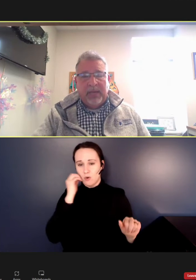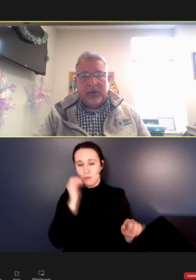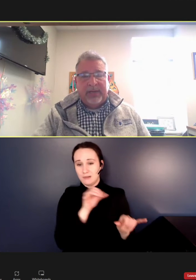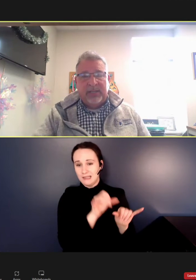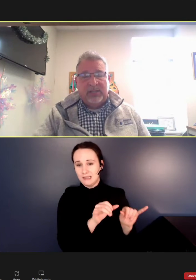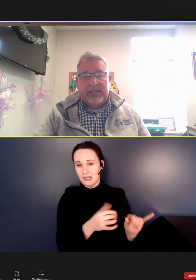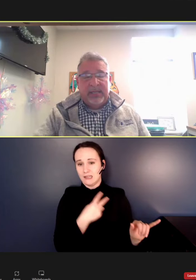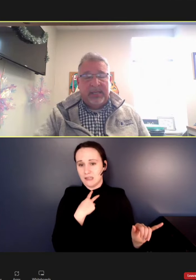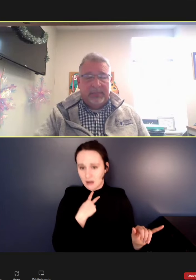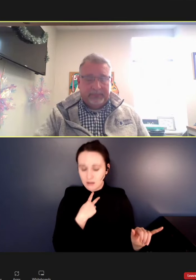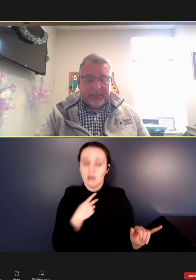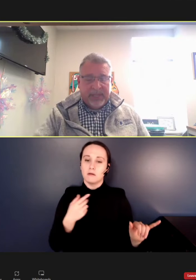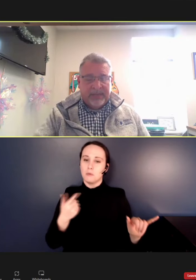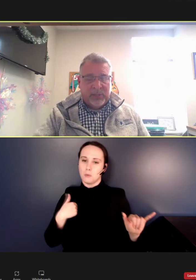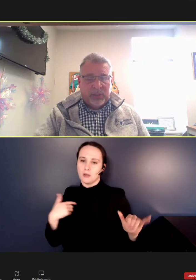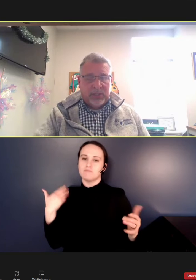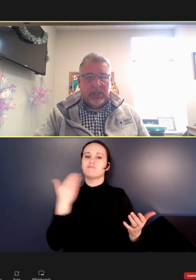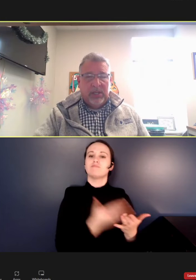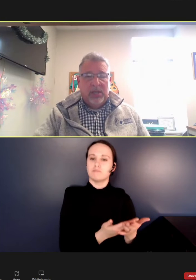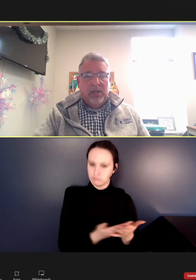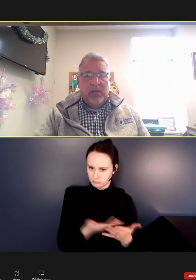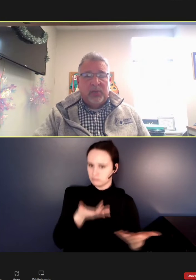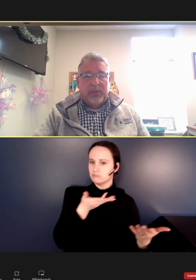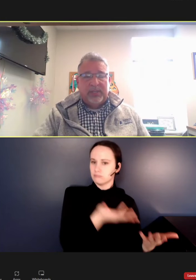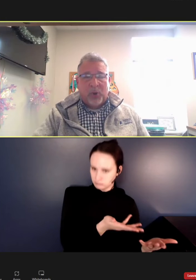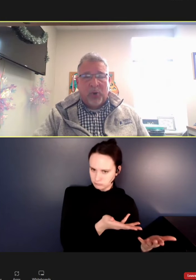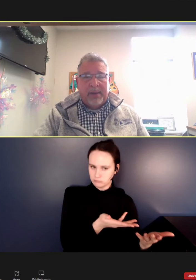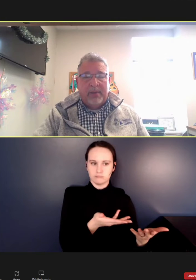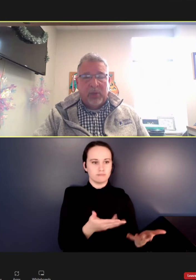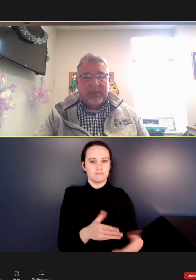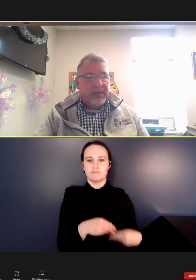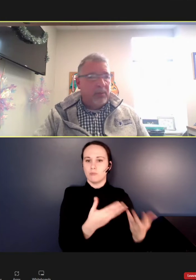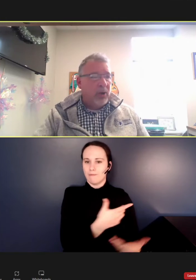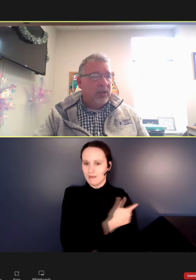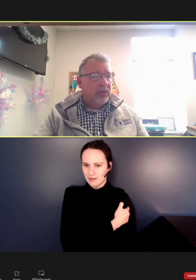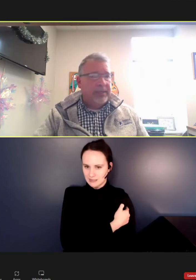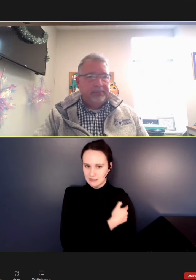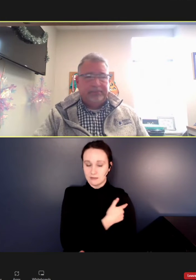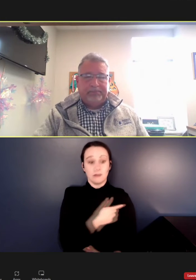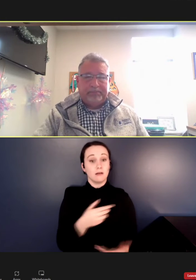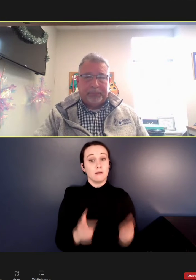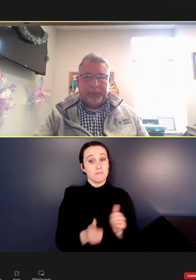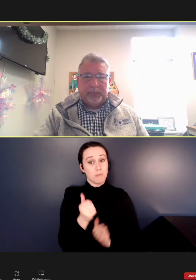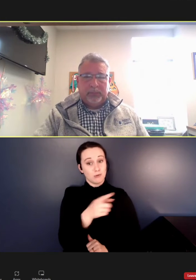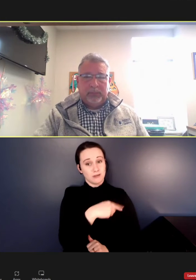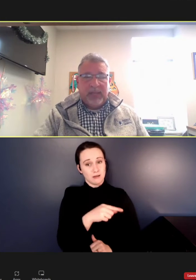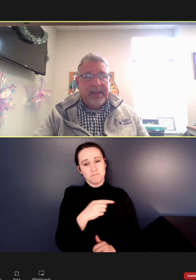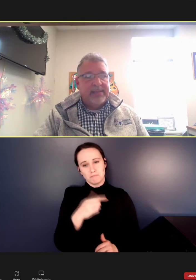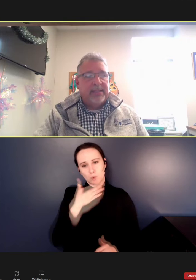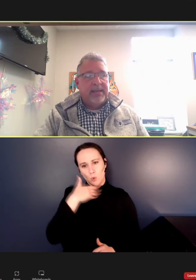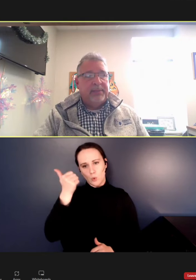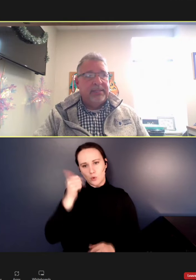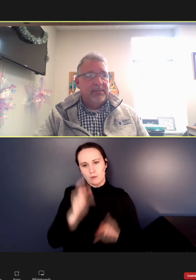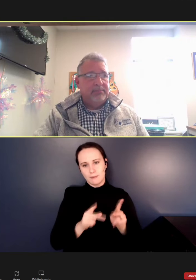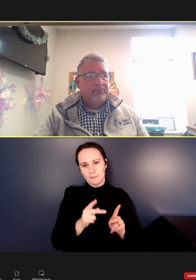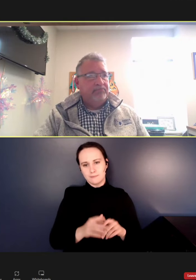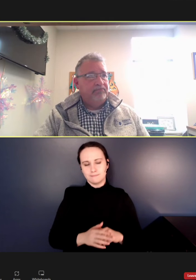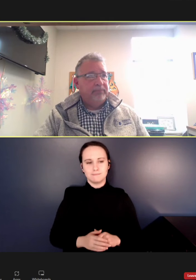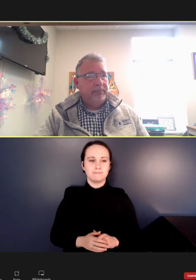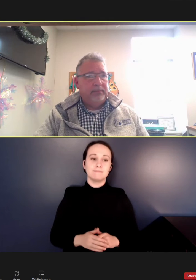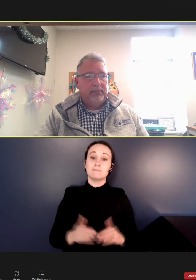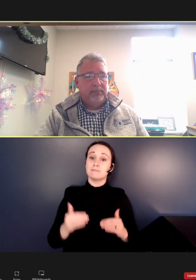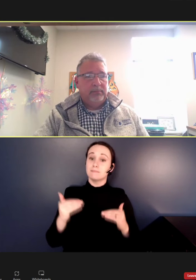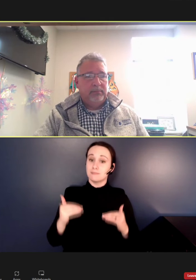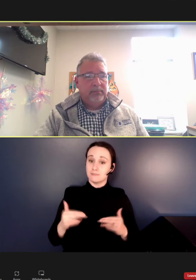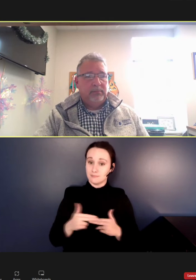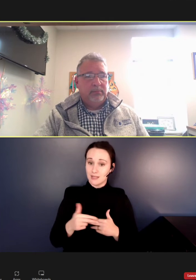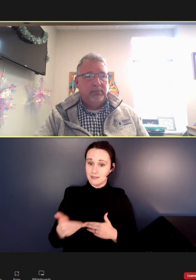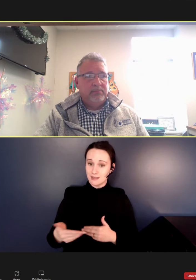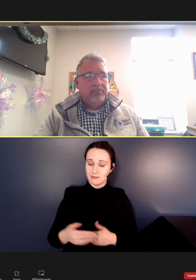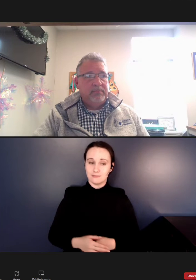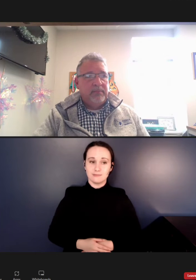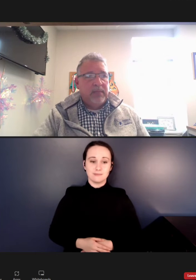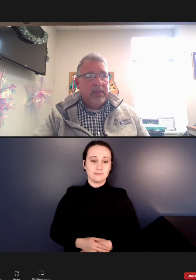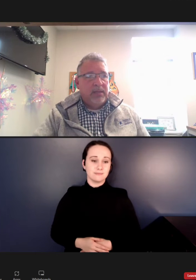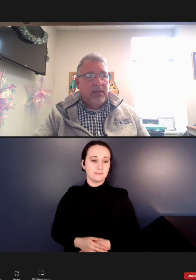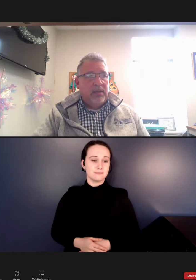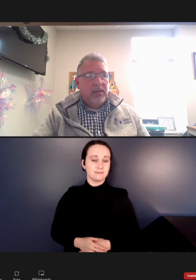under 18 individuals through this program. But most of them are elderly. Next slide, please.